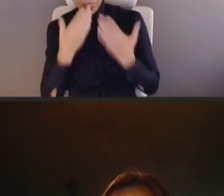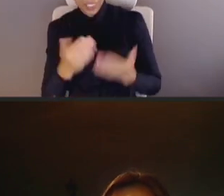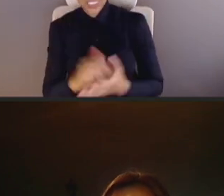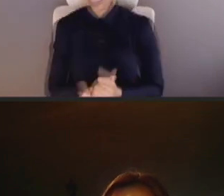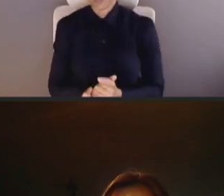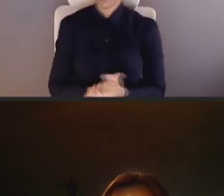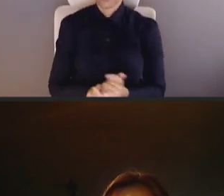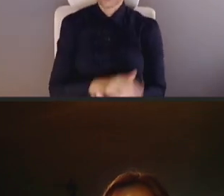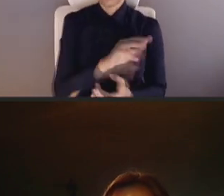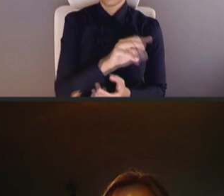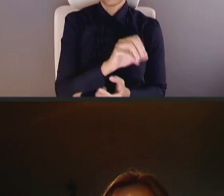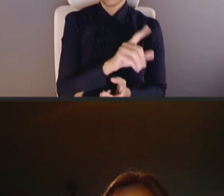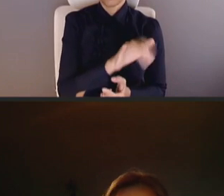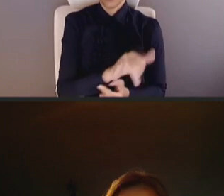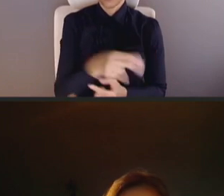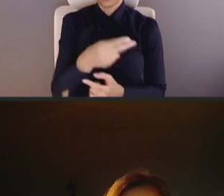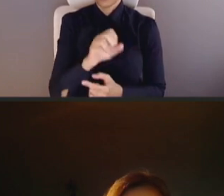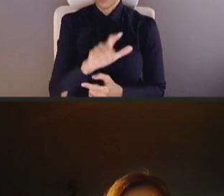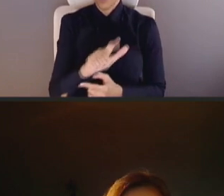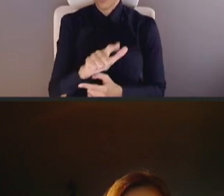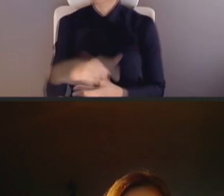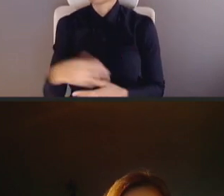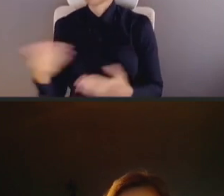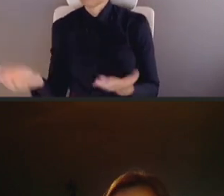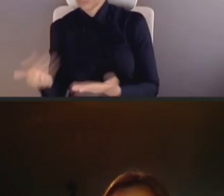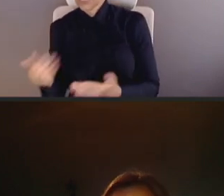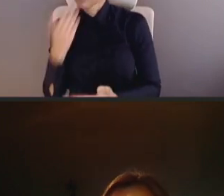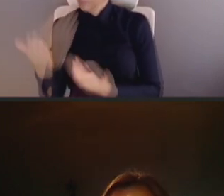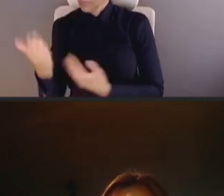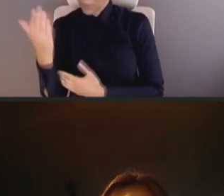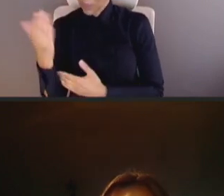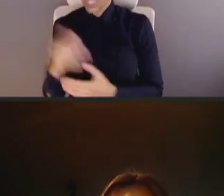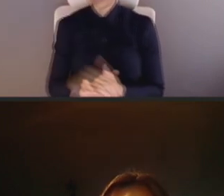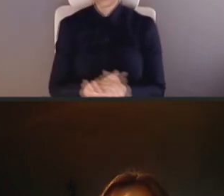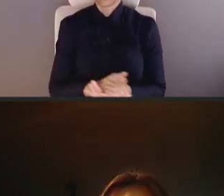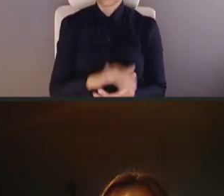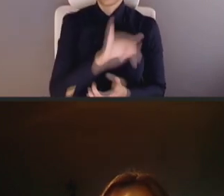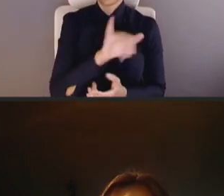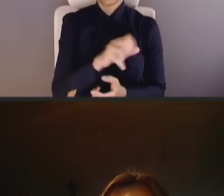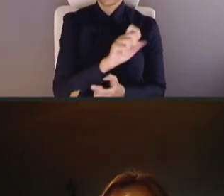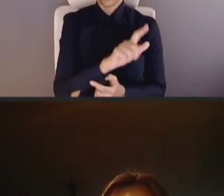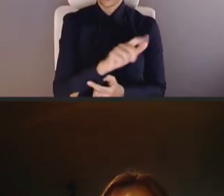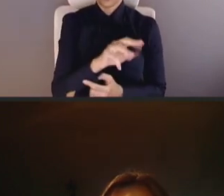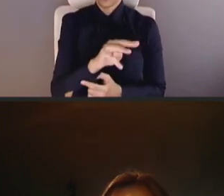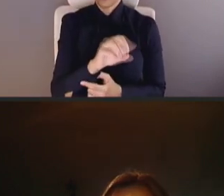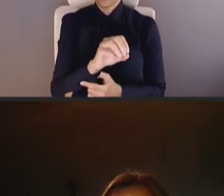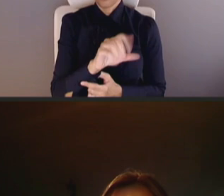Ann Aikin: Molly Howell. Molly Howell: Present. Ann Aikin: Good morning. Jewel Mullen. Jewel Mullen: Present.